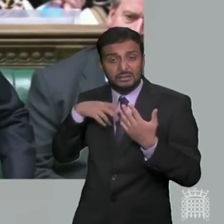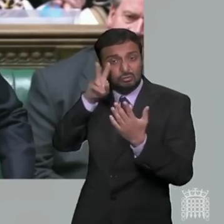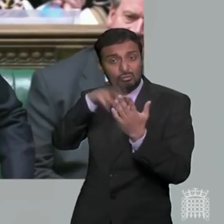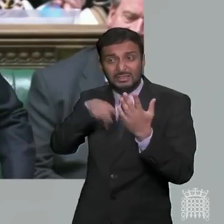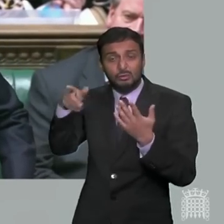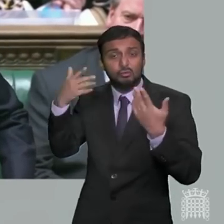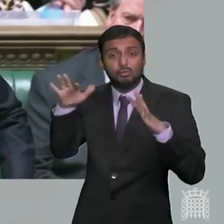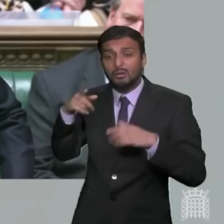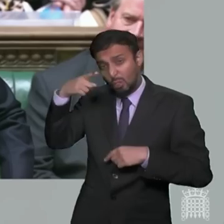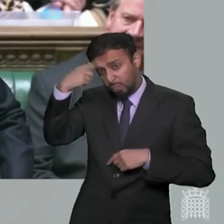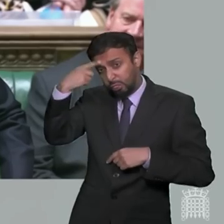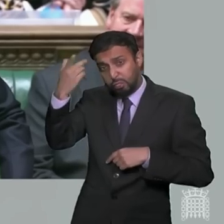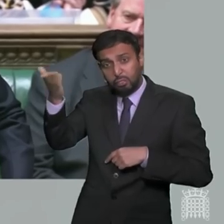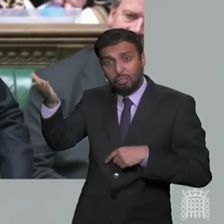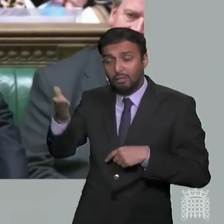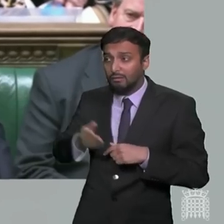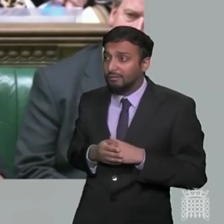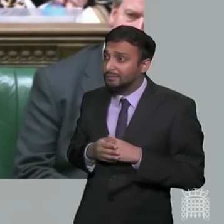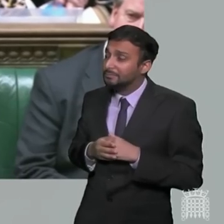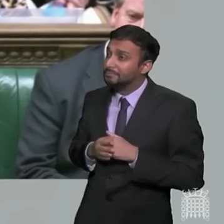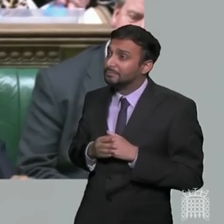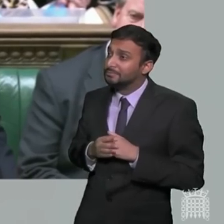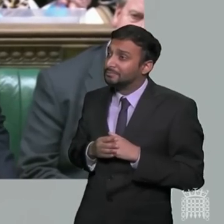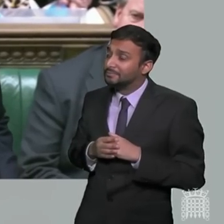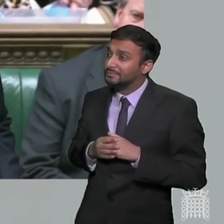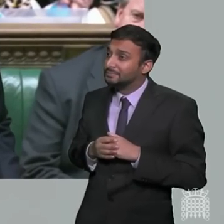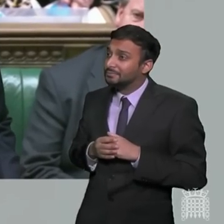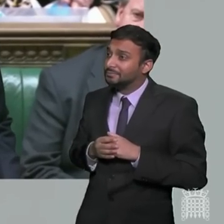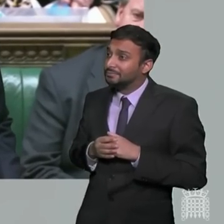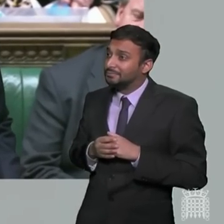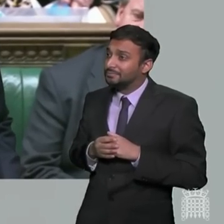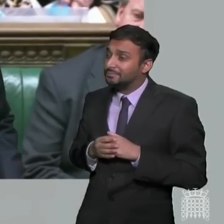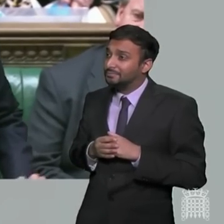He is an opportunist.